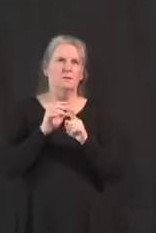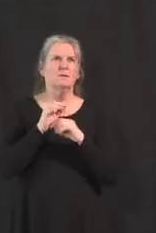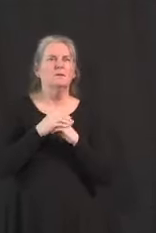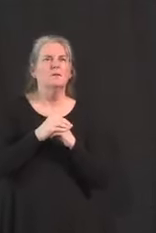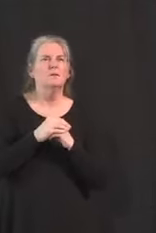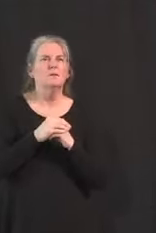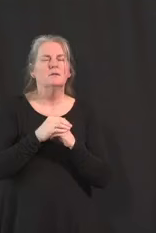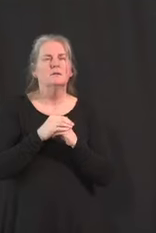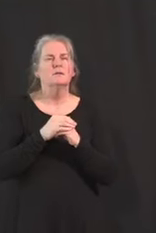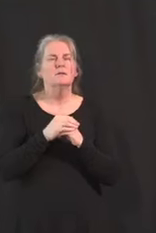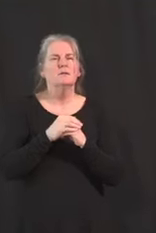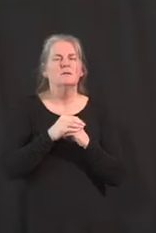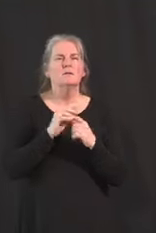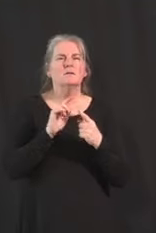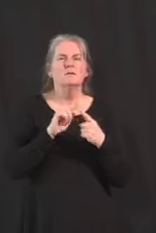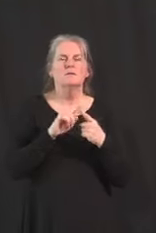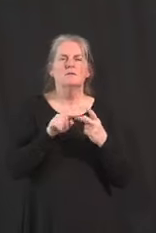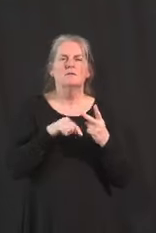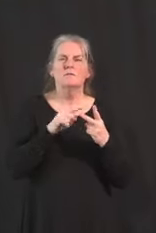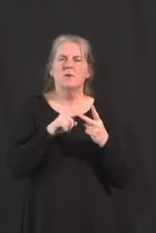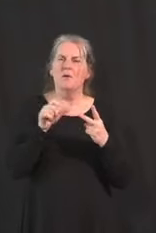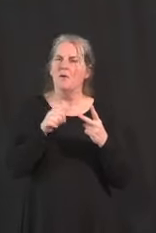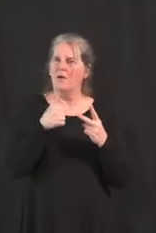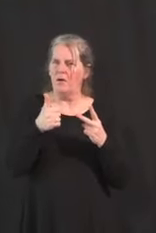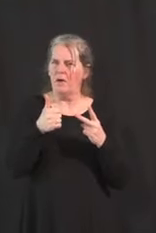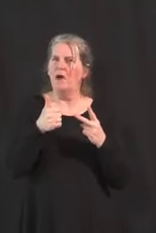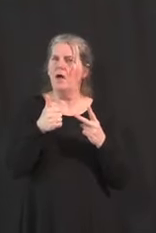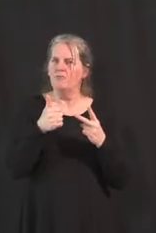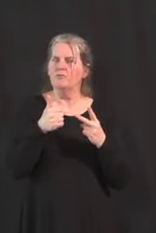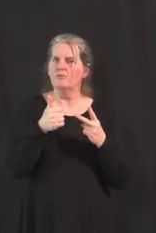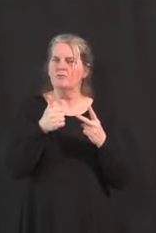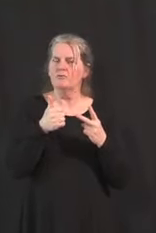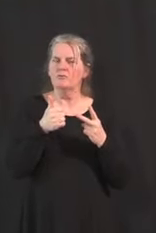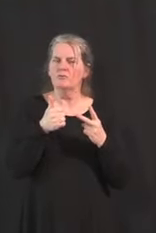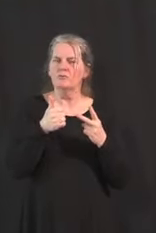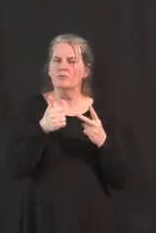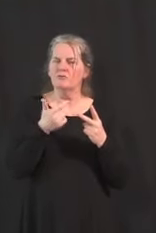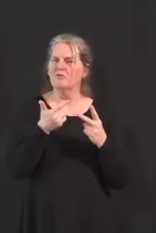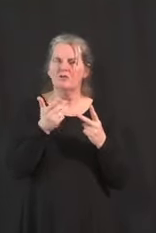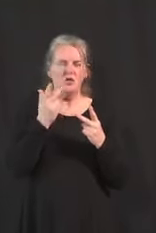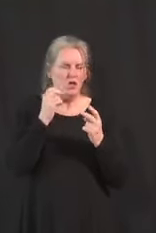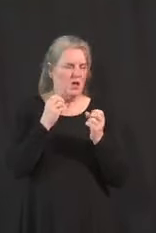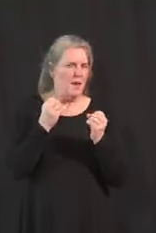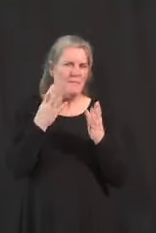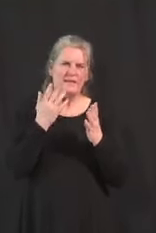REASONS, WE AREN'T THEREFORE SEEING A LOT OF PEOPLE OVERALL WITH RESPIRATORY ILLNESS INCLUDING THOSE WHO SCREEN IN